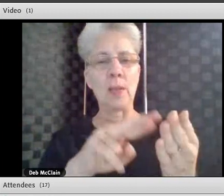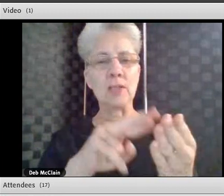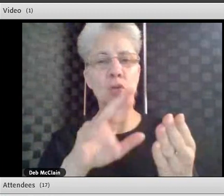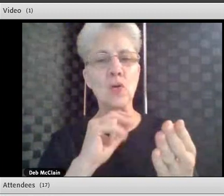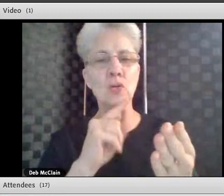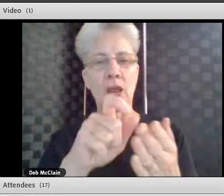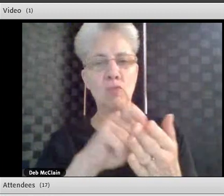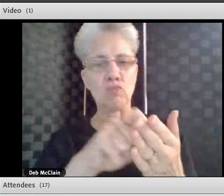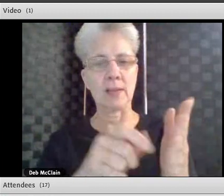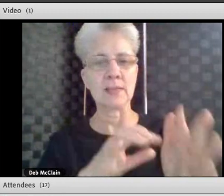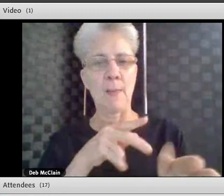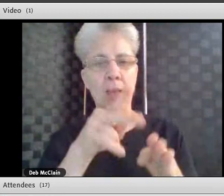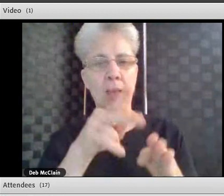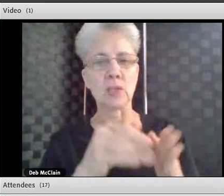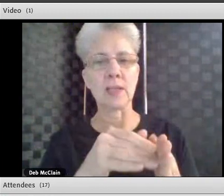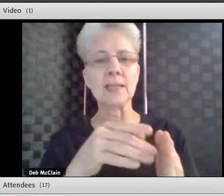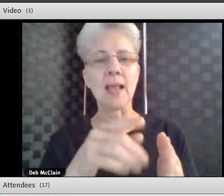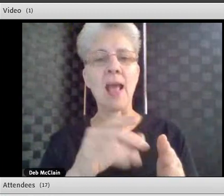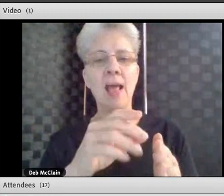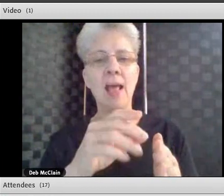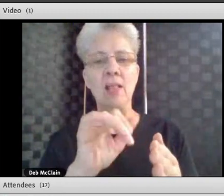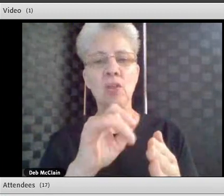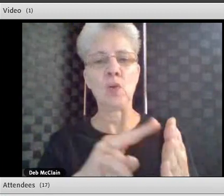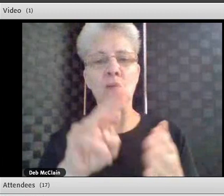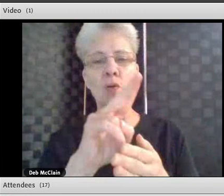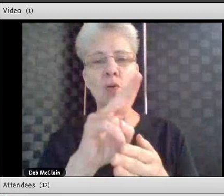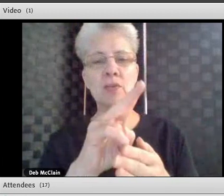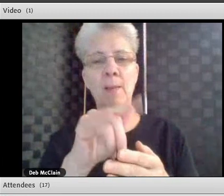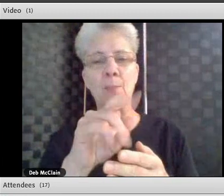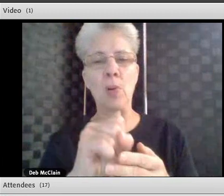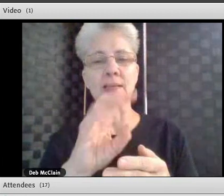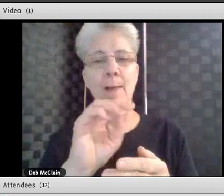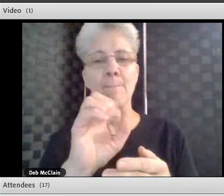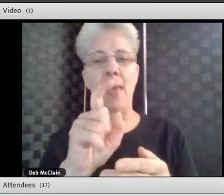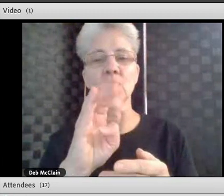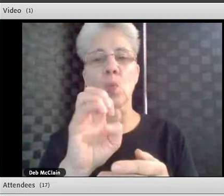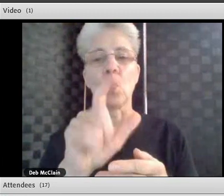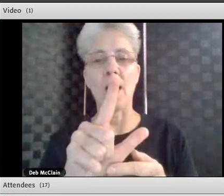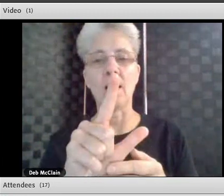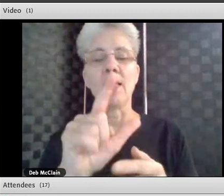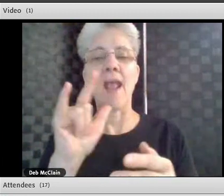at the Air University Press at Maxwell Air Force Base. She is also an adjunct professor